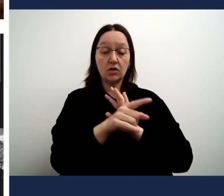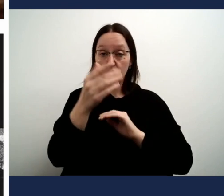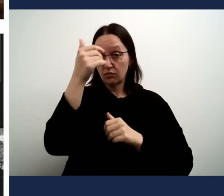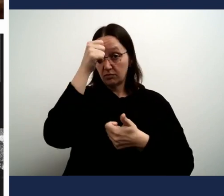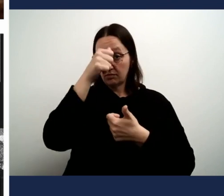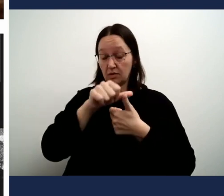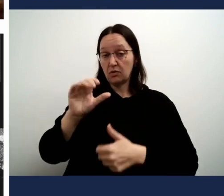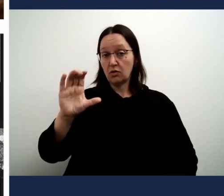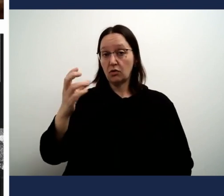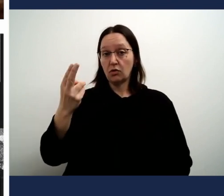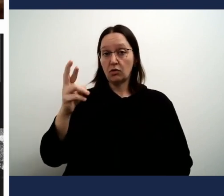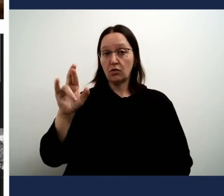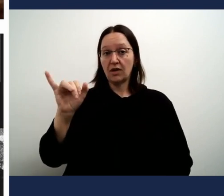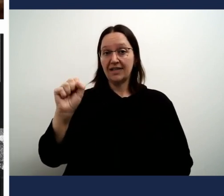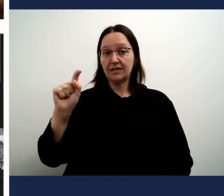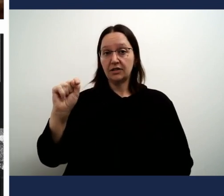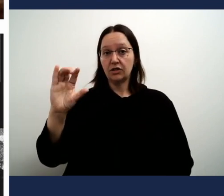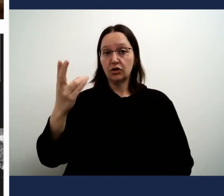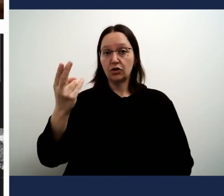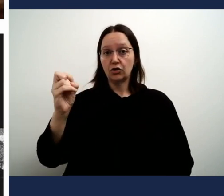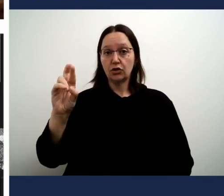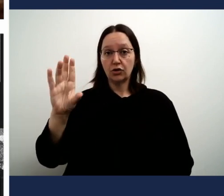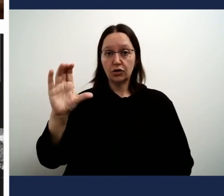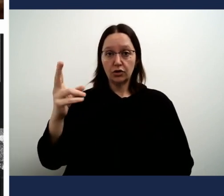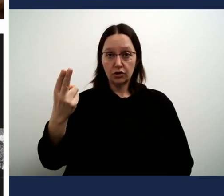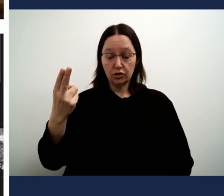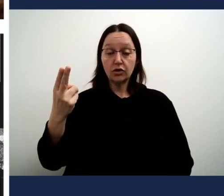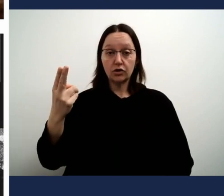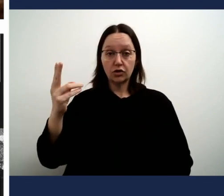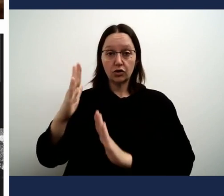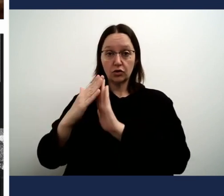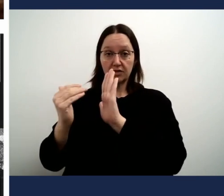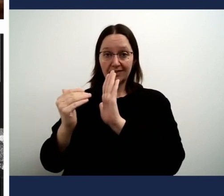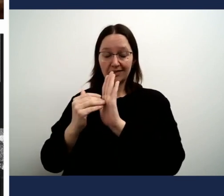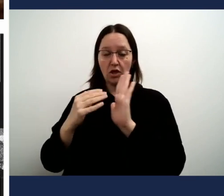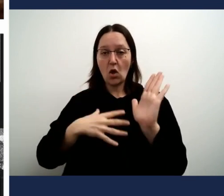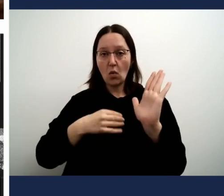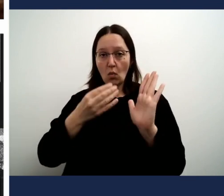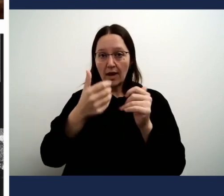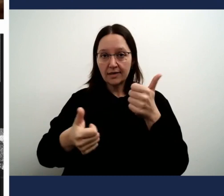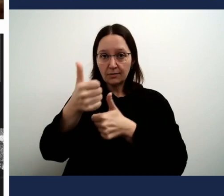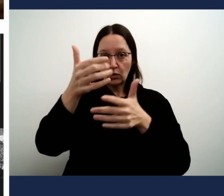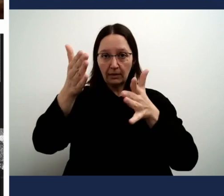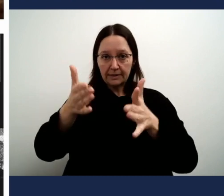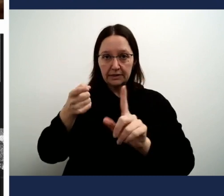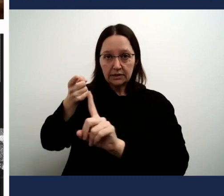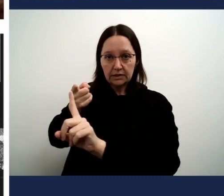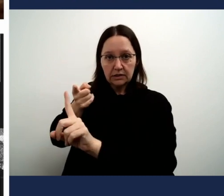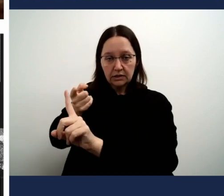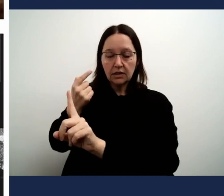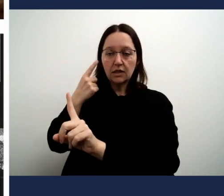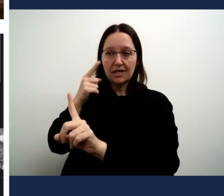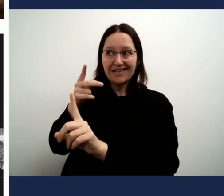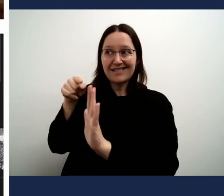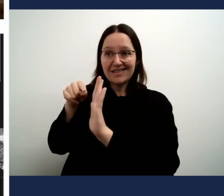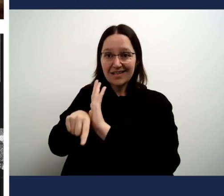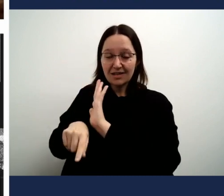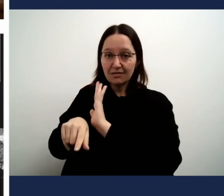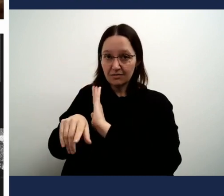supremacist shot and killed seven people at a Sikh gathering in Oakland, Wisconsin. The